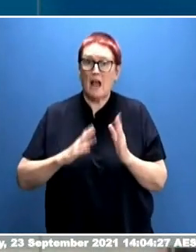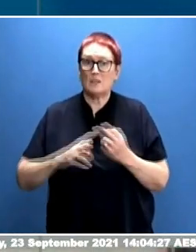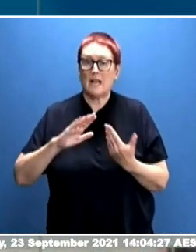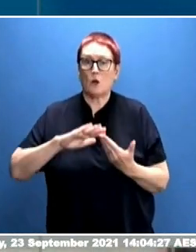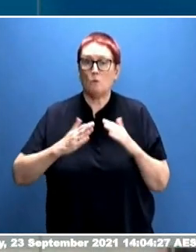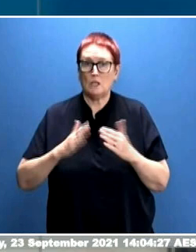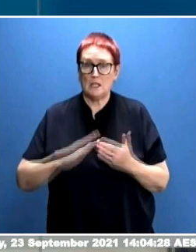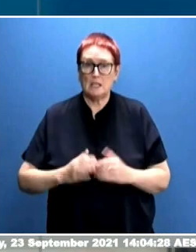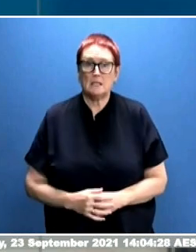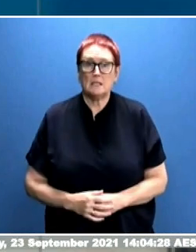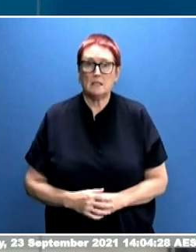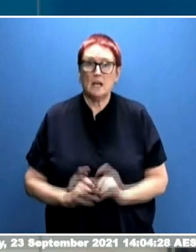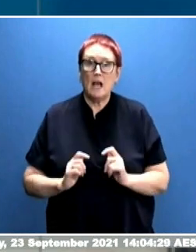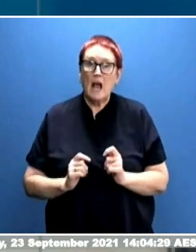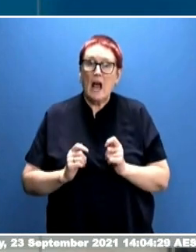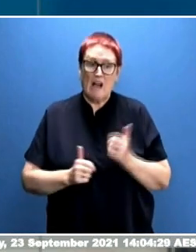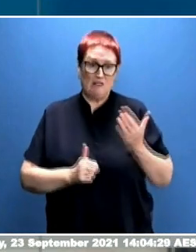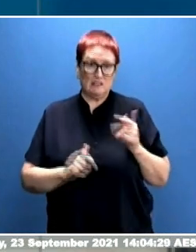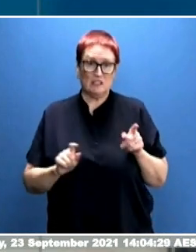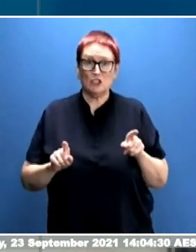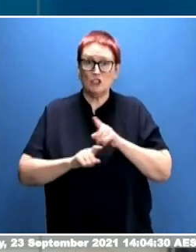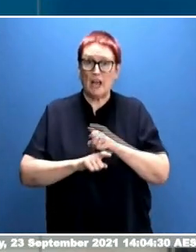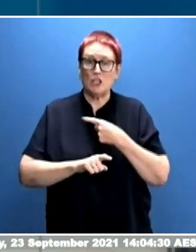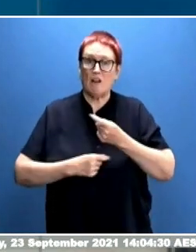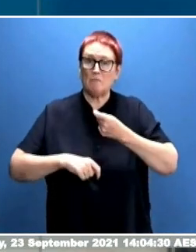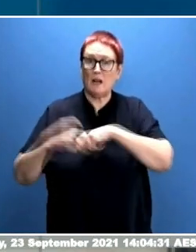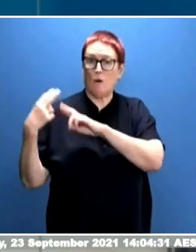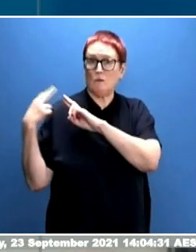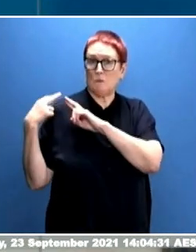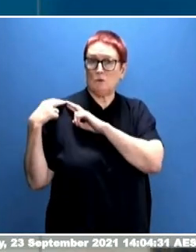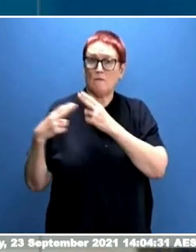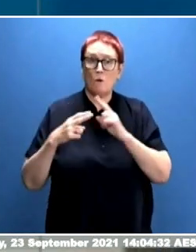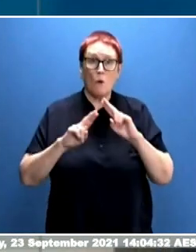After recent MoG changes I now have responsibility for all Families programs,